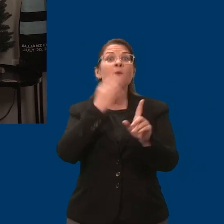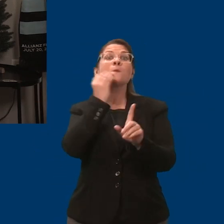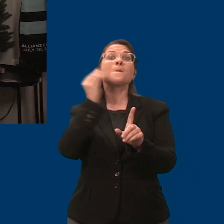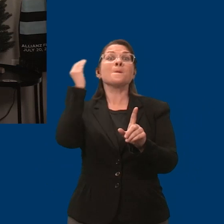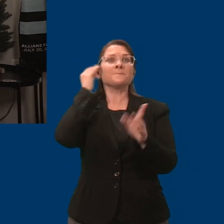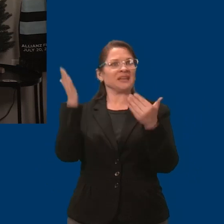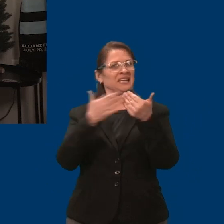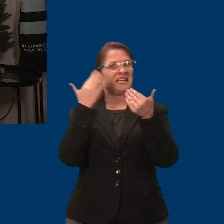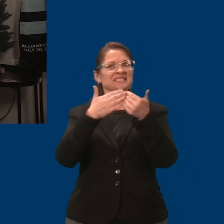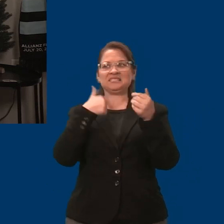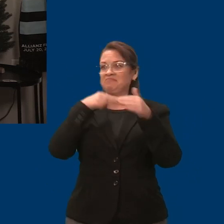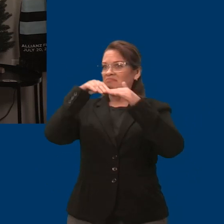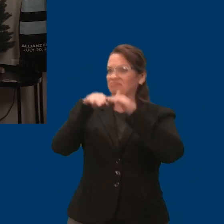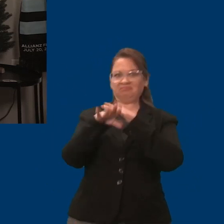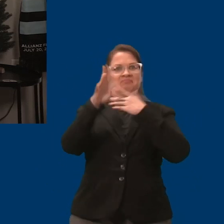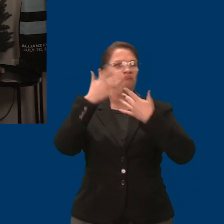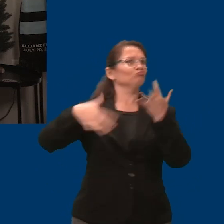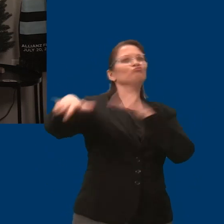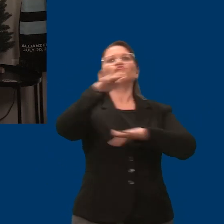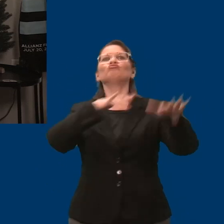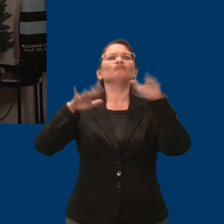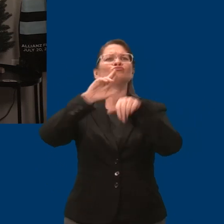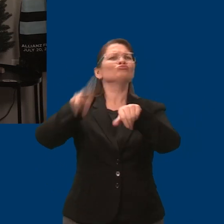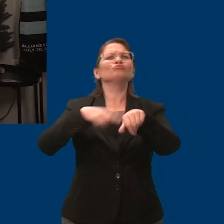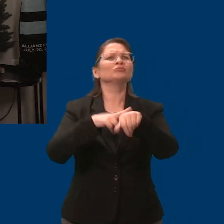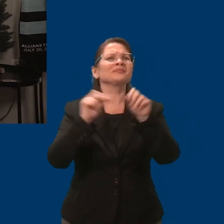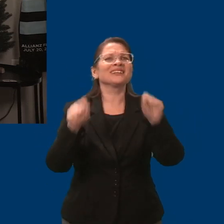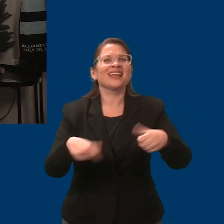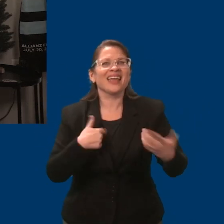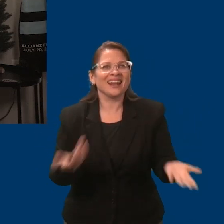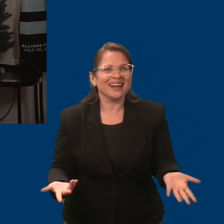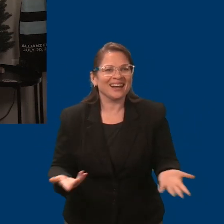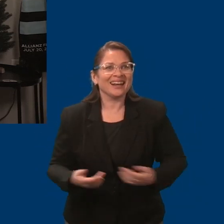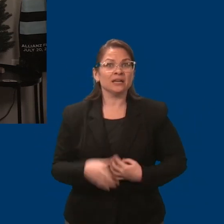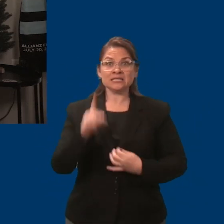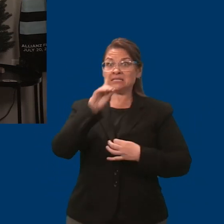If people with disabilities are supposed to be able to live in our communities,